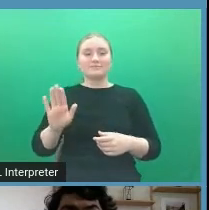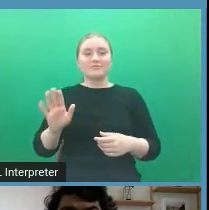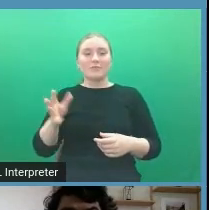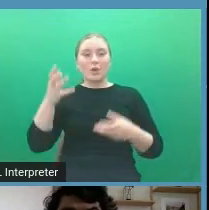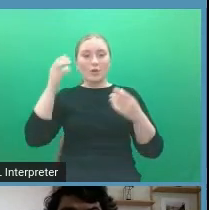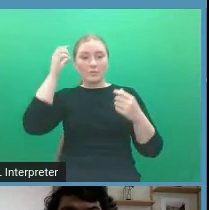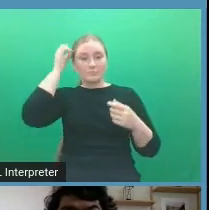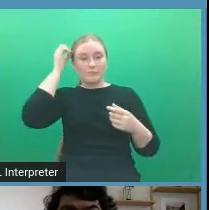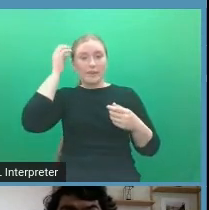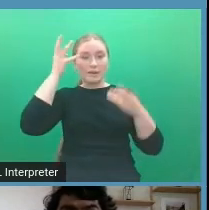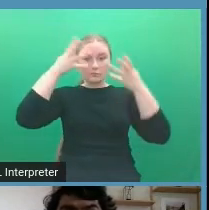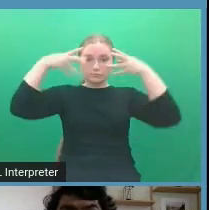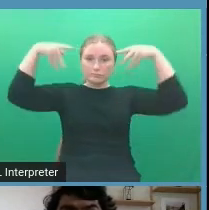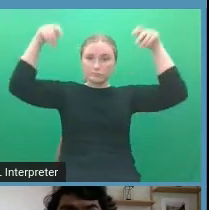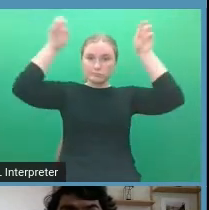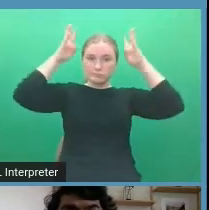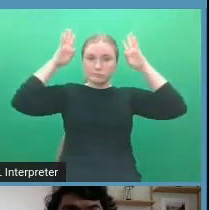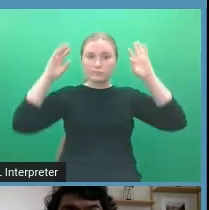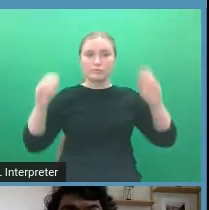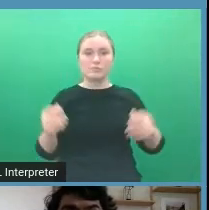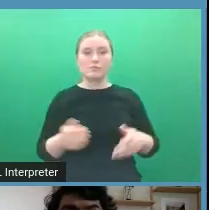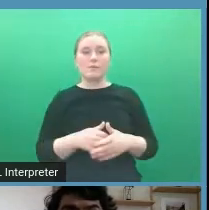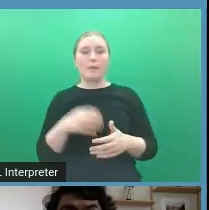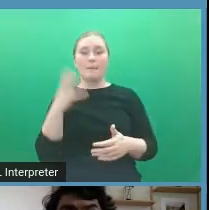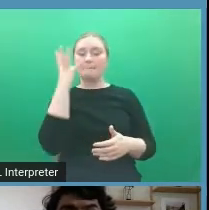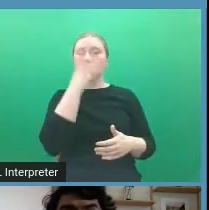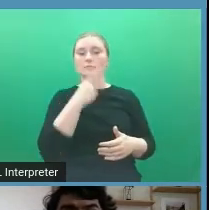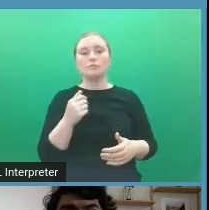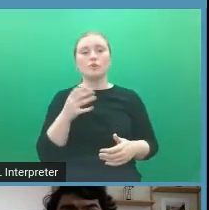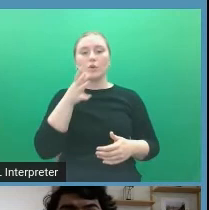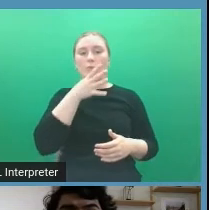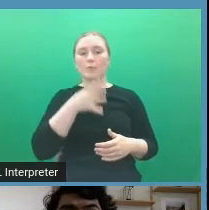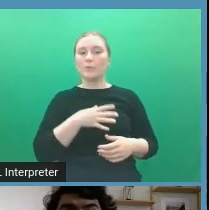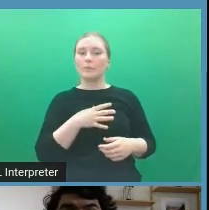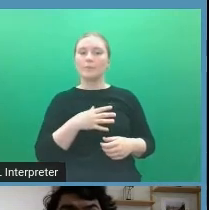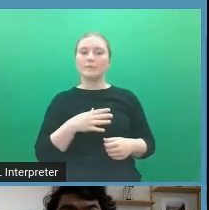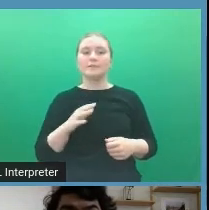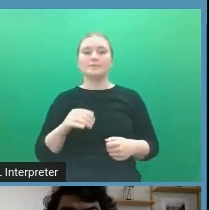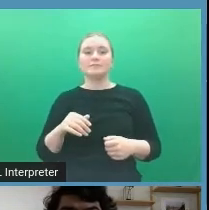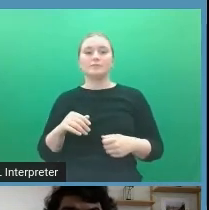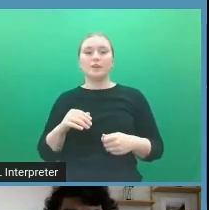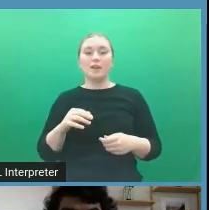black with a noticable sheen rises in thick coils on top of her head. The canvas to her left shows a